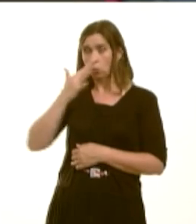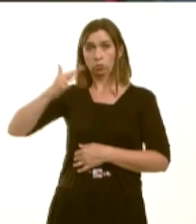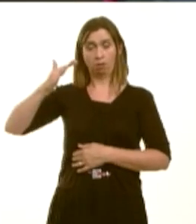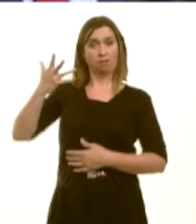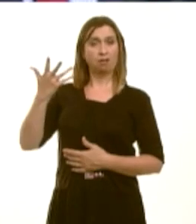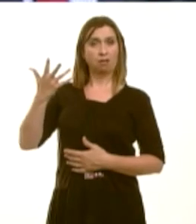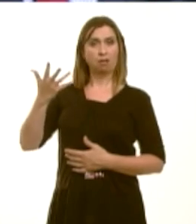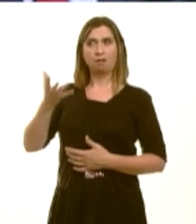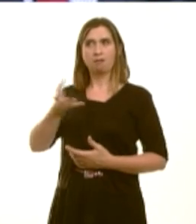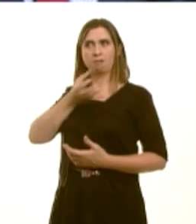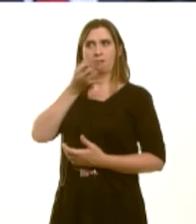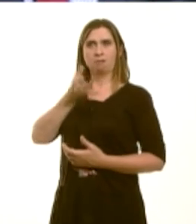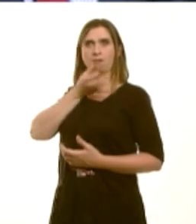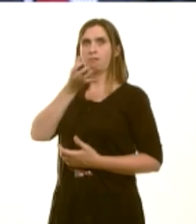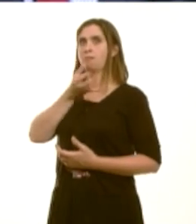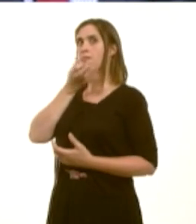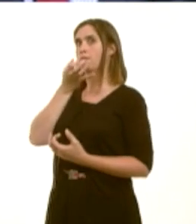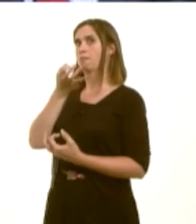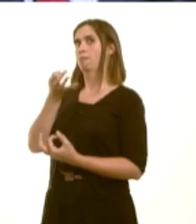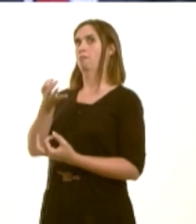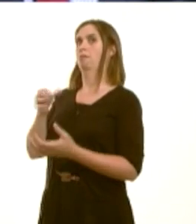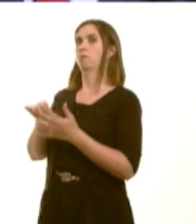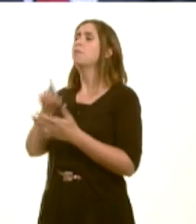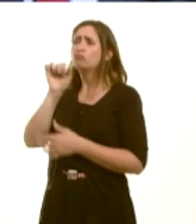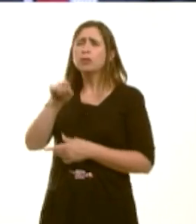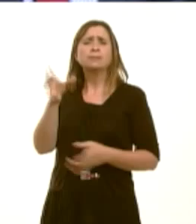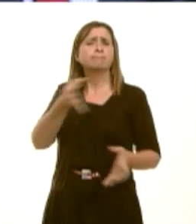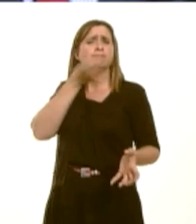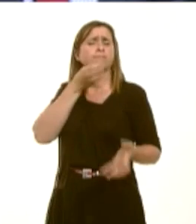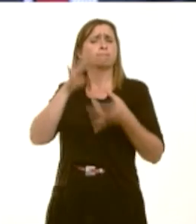responsibly, adds to convivialityóthe word that he used. Itís when it becomes a threat